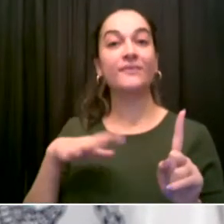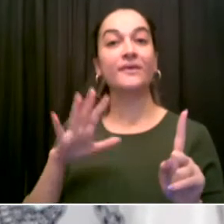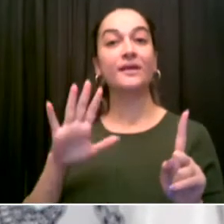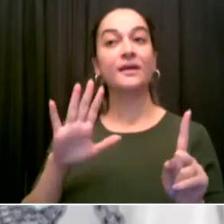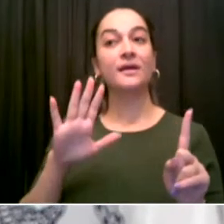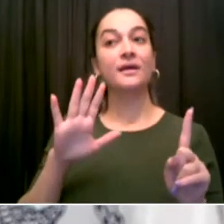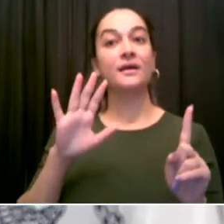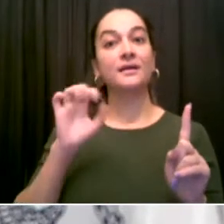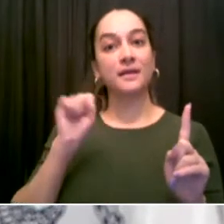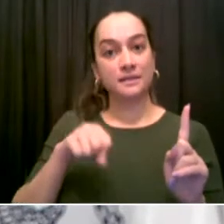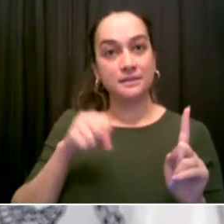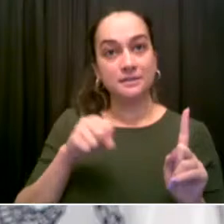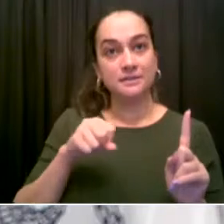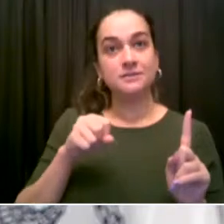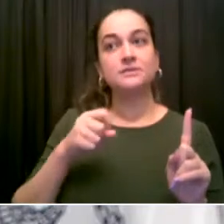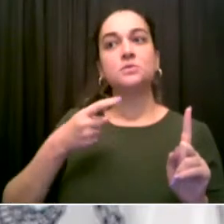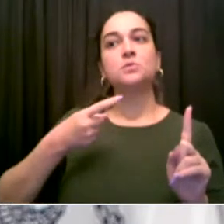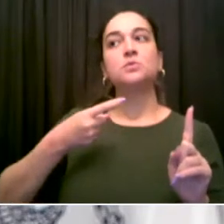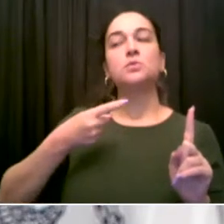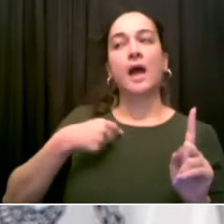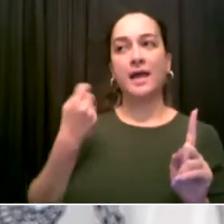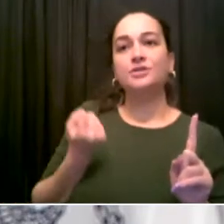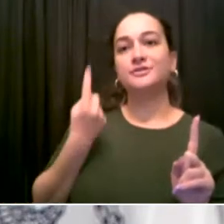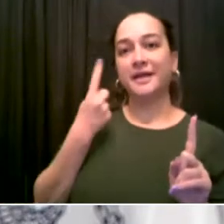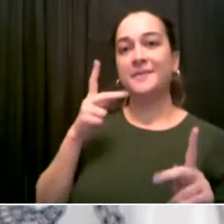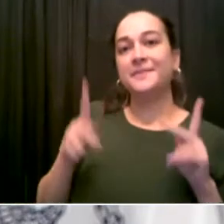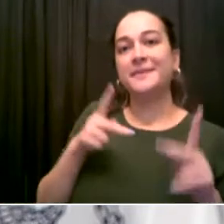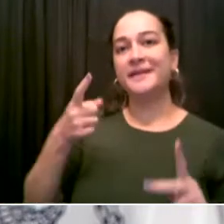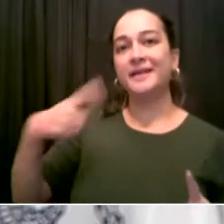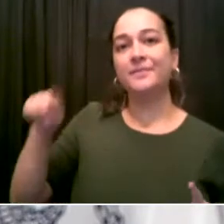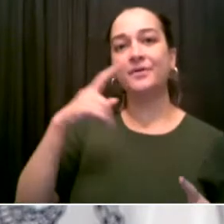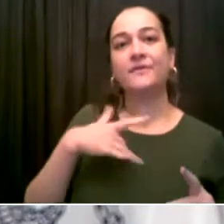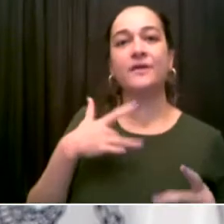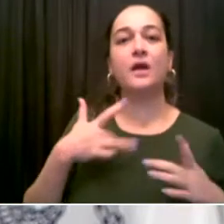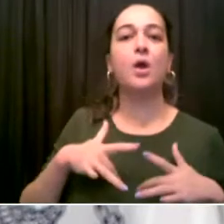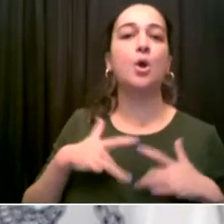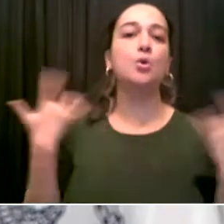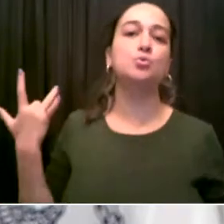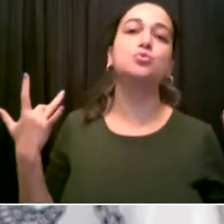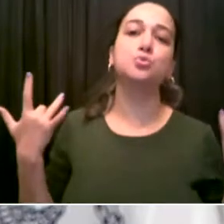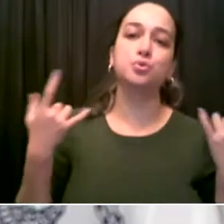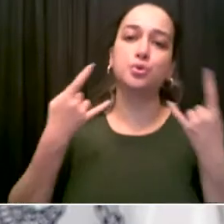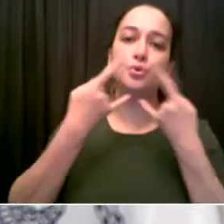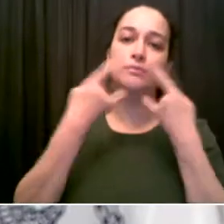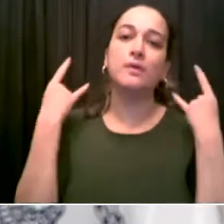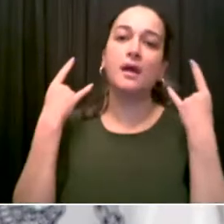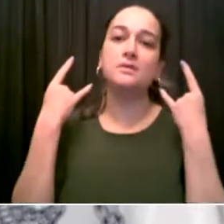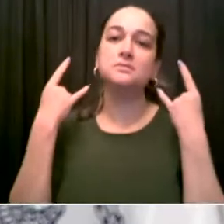SAY I APPRECIATE THAT PEOPLE ARE